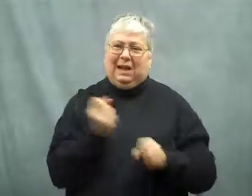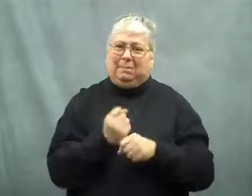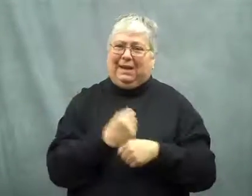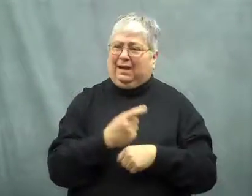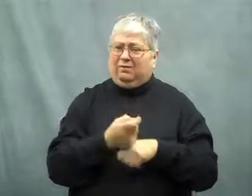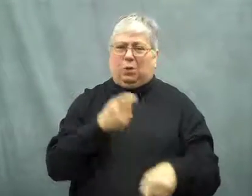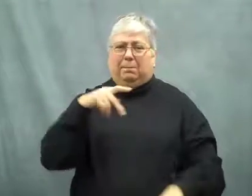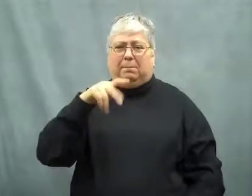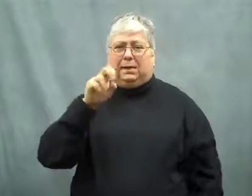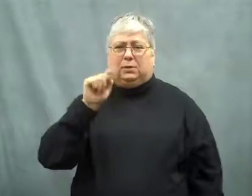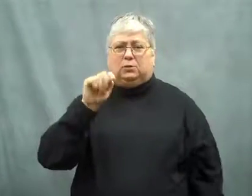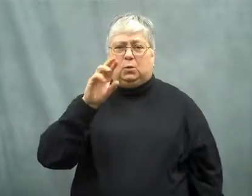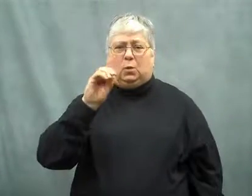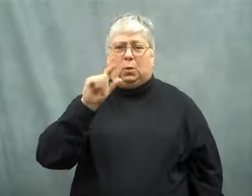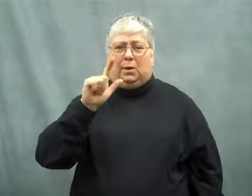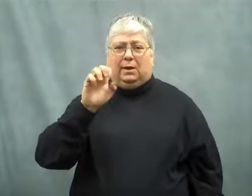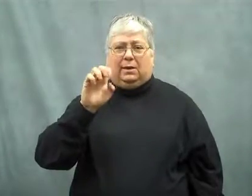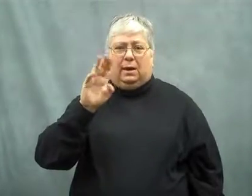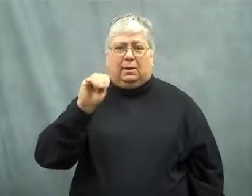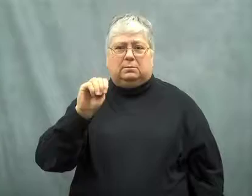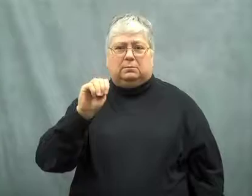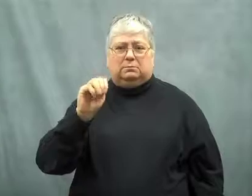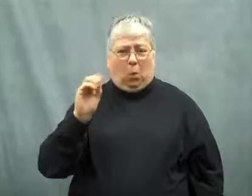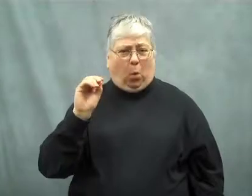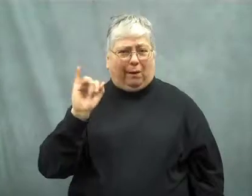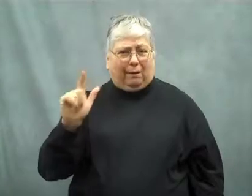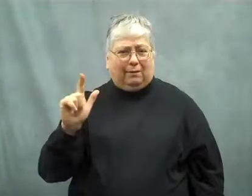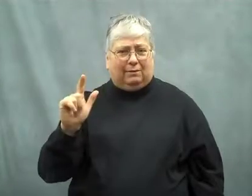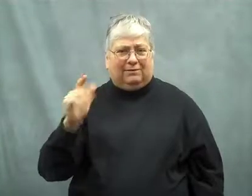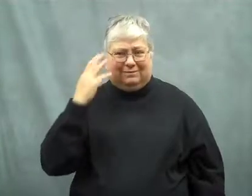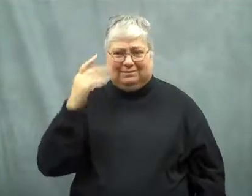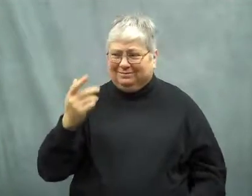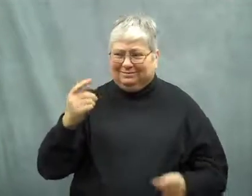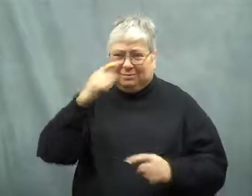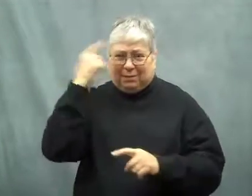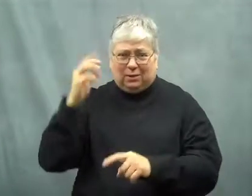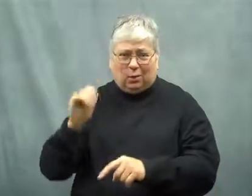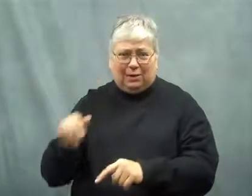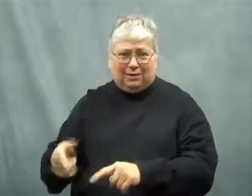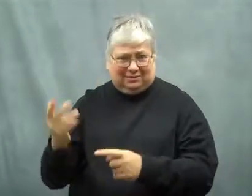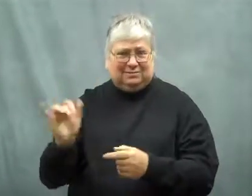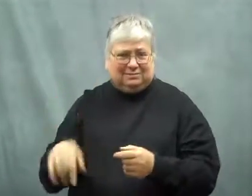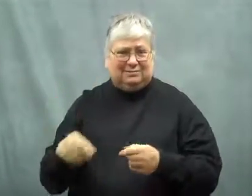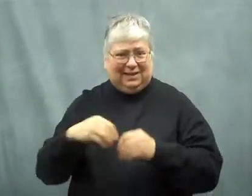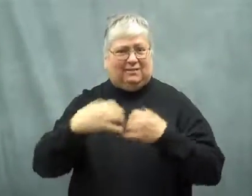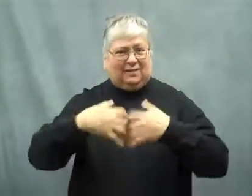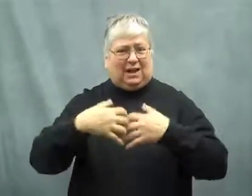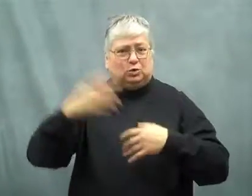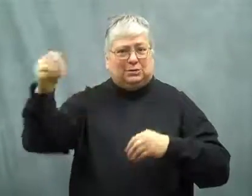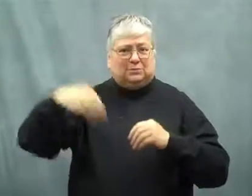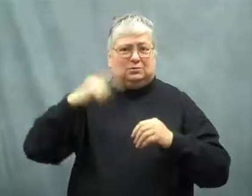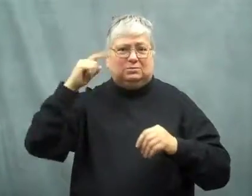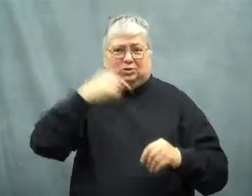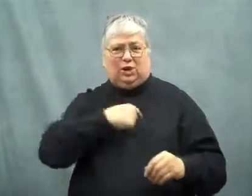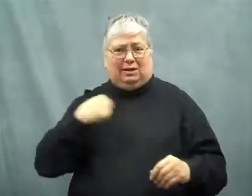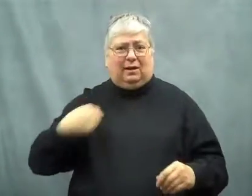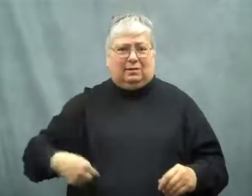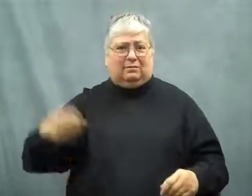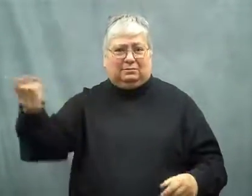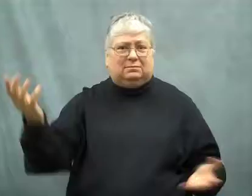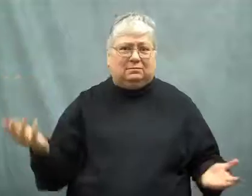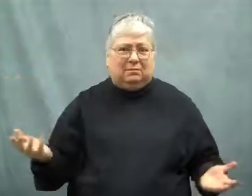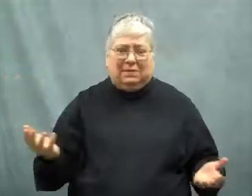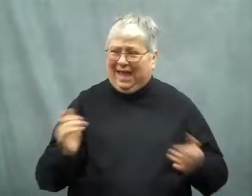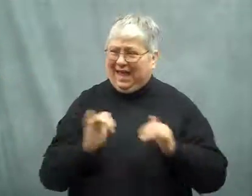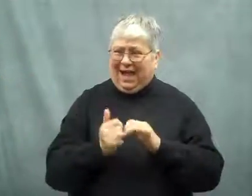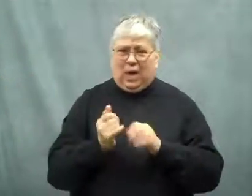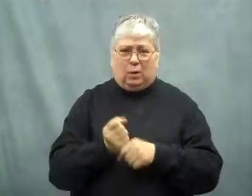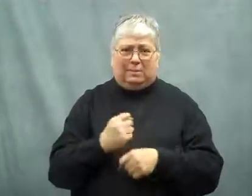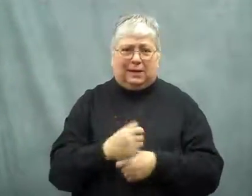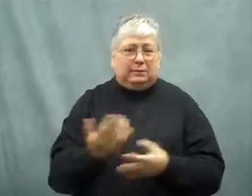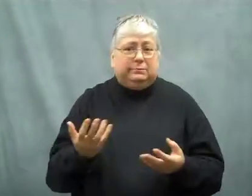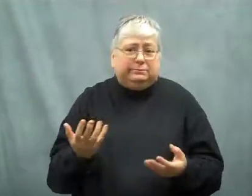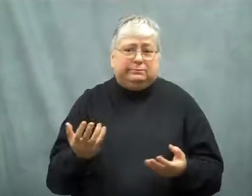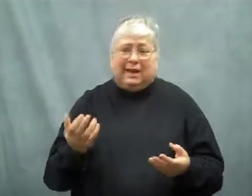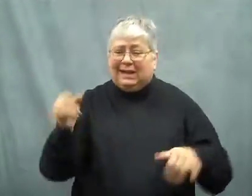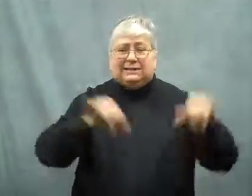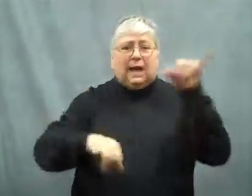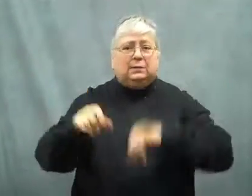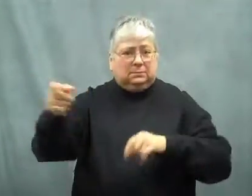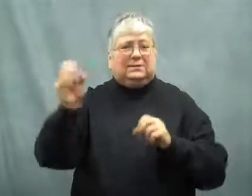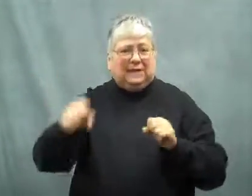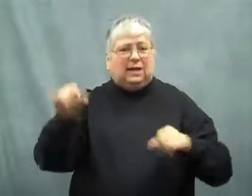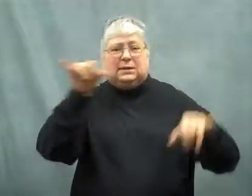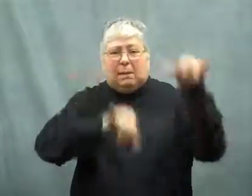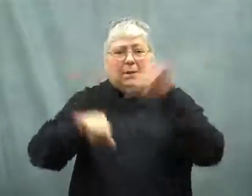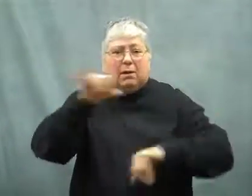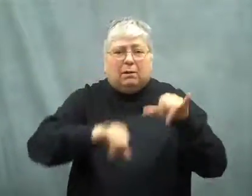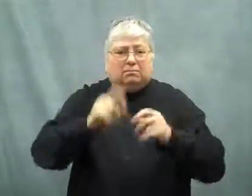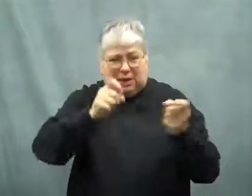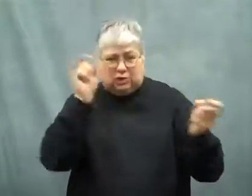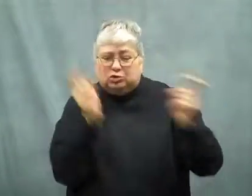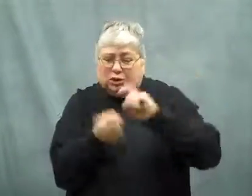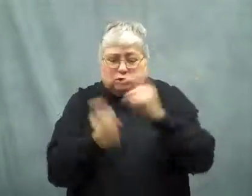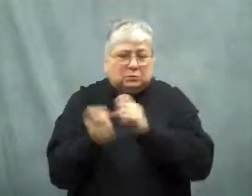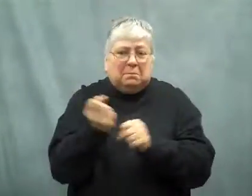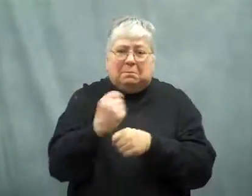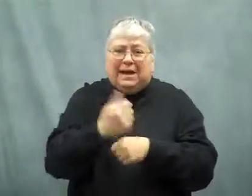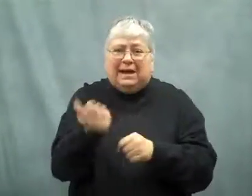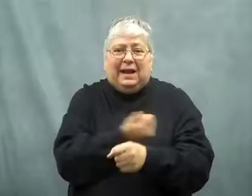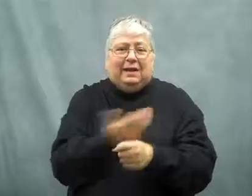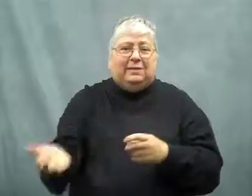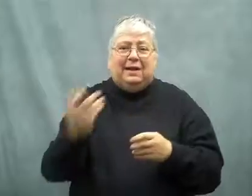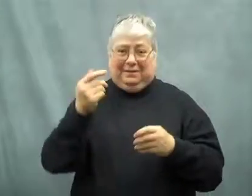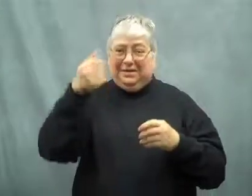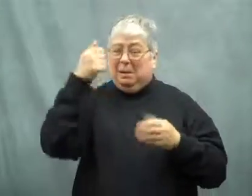They are actually made from petroleum. The black oil. In factories in China.